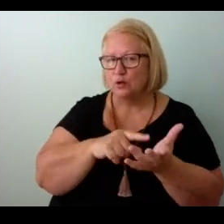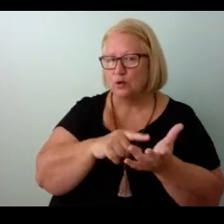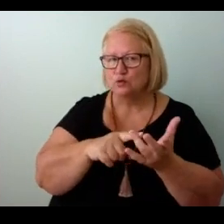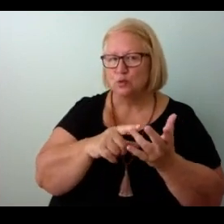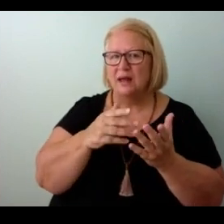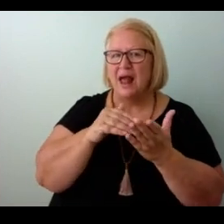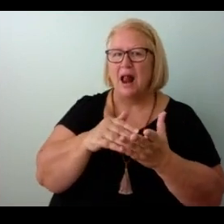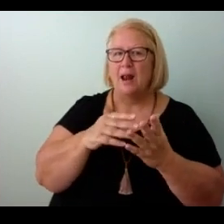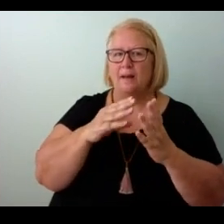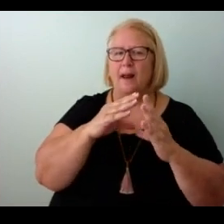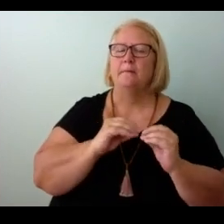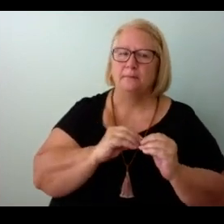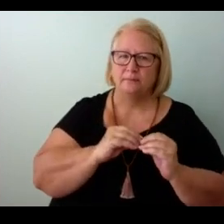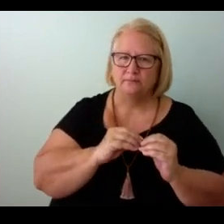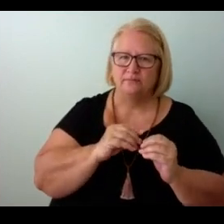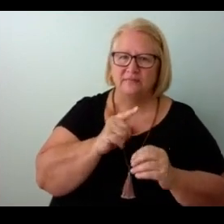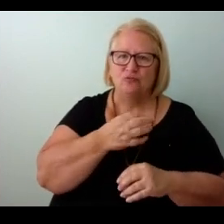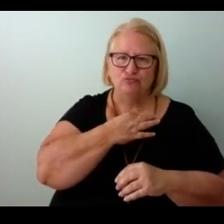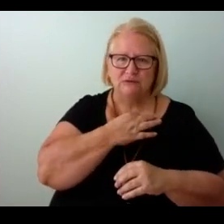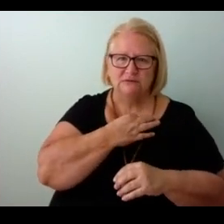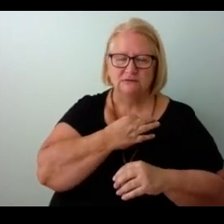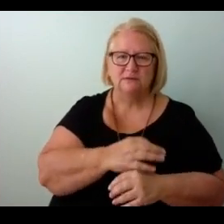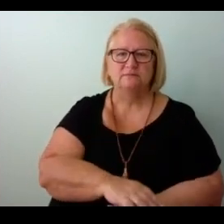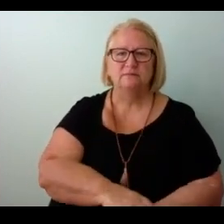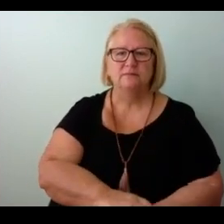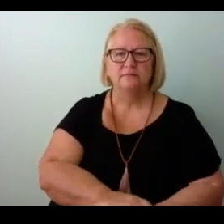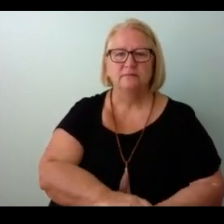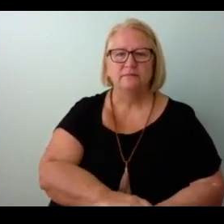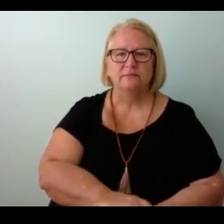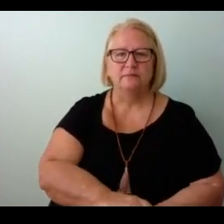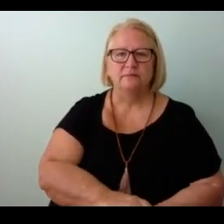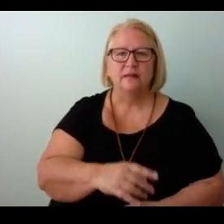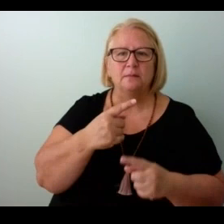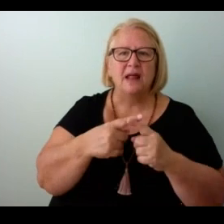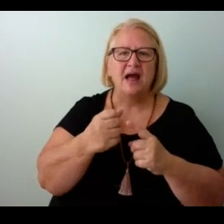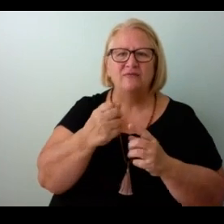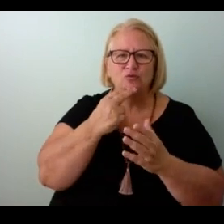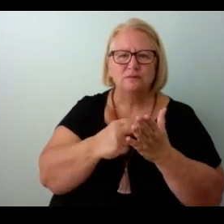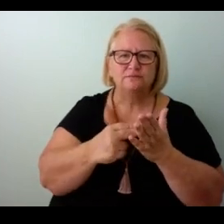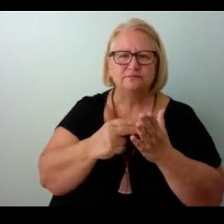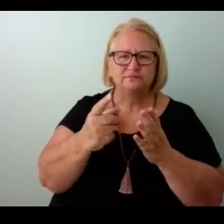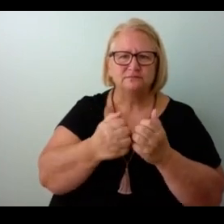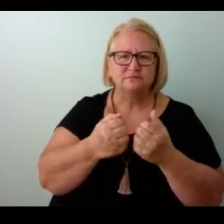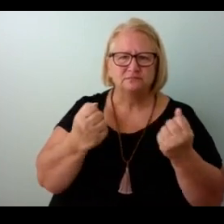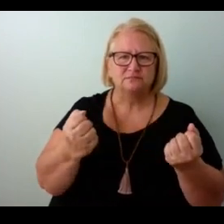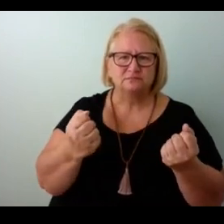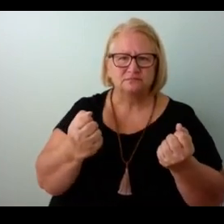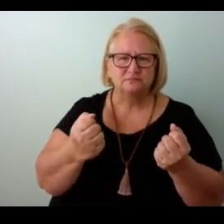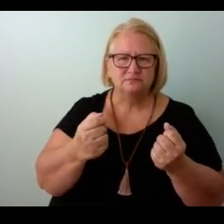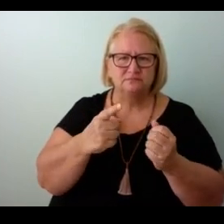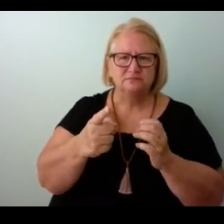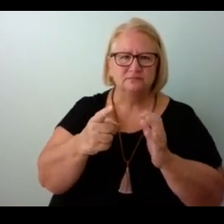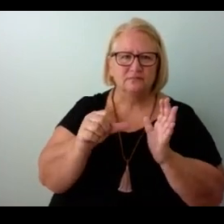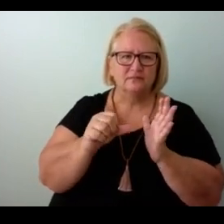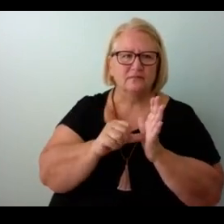There was a report in the newspaper last week...drawing on super during COVID